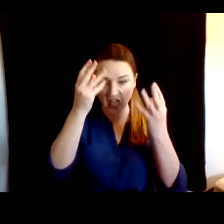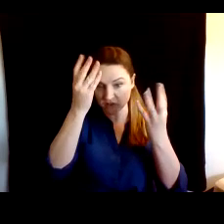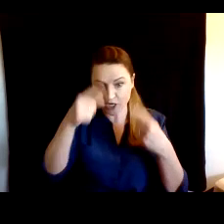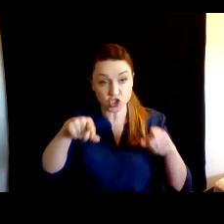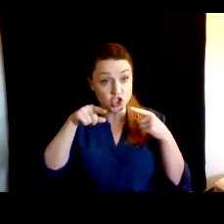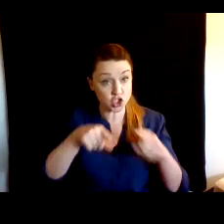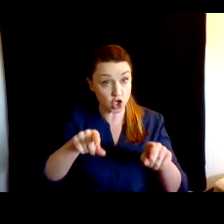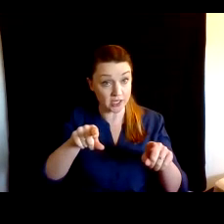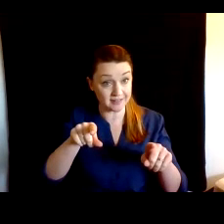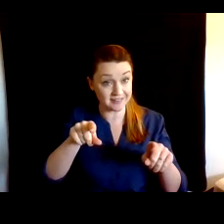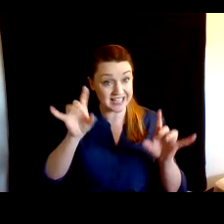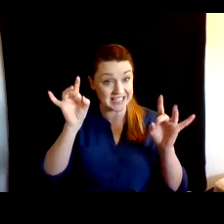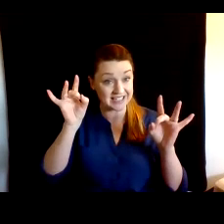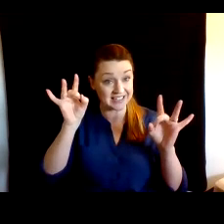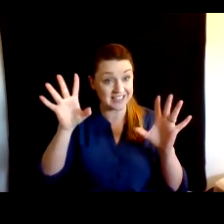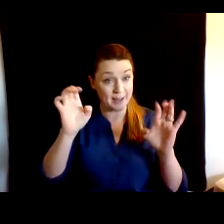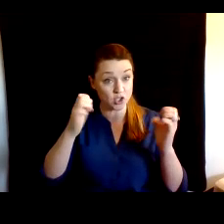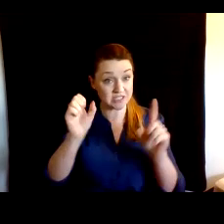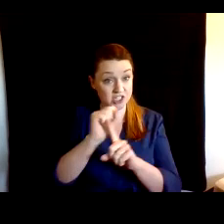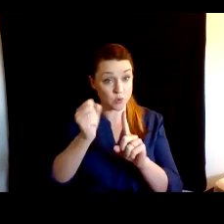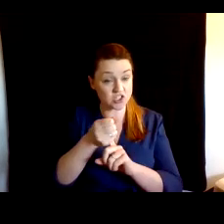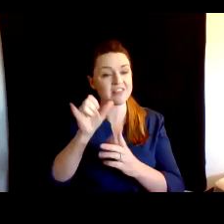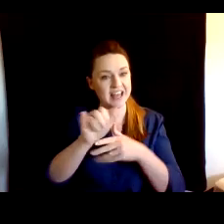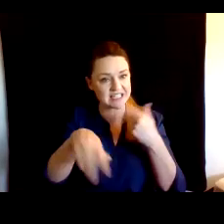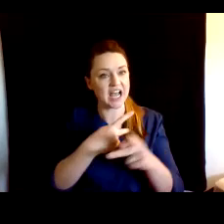that is a form of structural violence. Next slide.